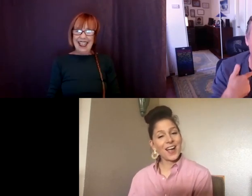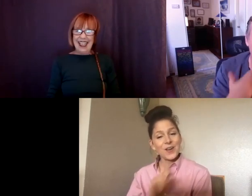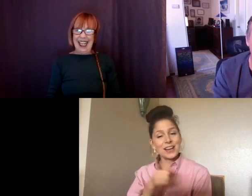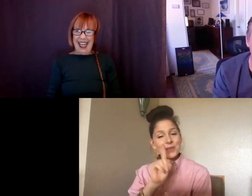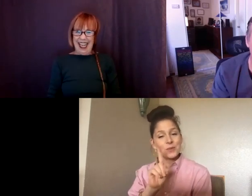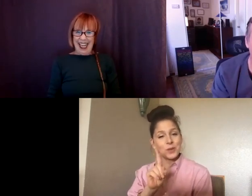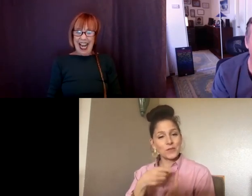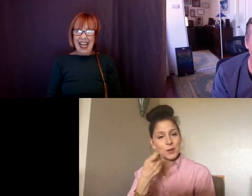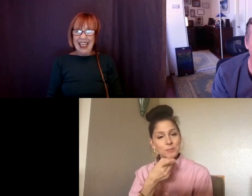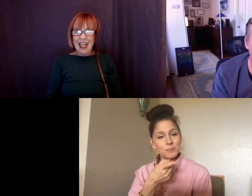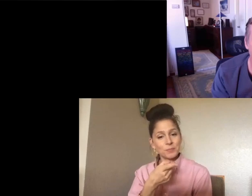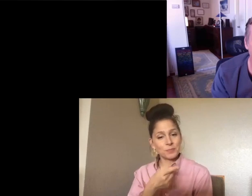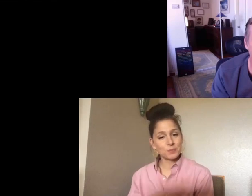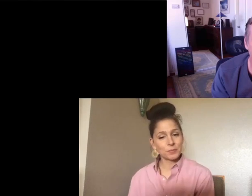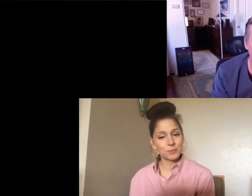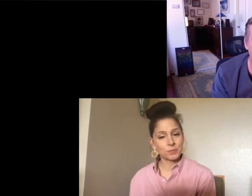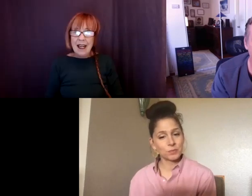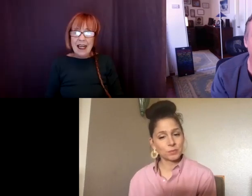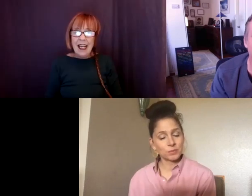SHOSHANNAH - Where are you from? DAVID - San Mateo.